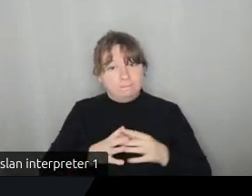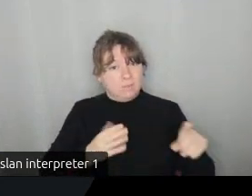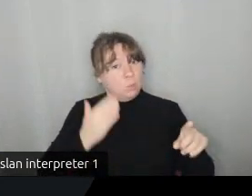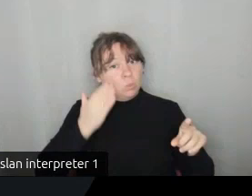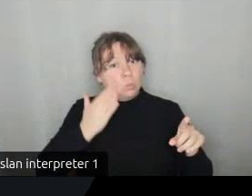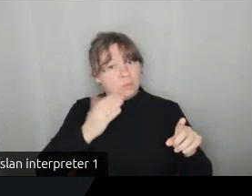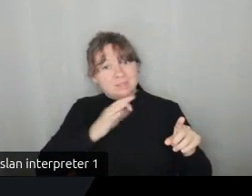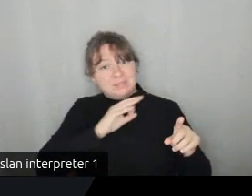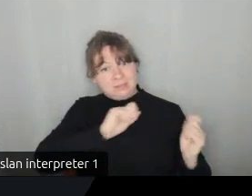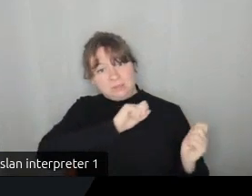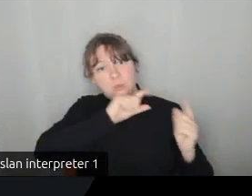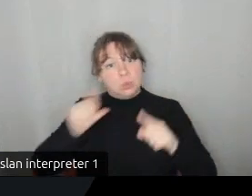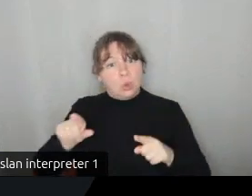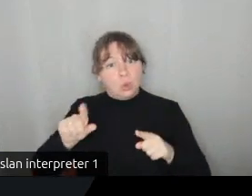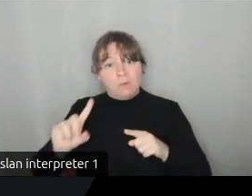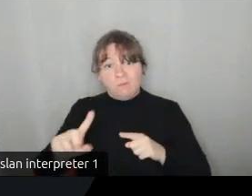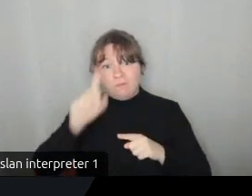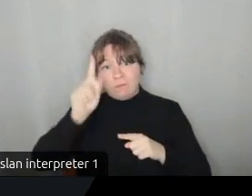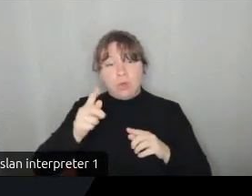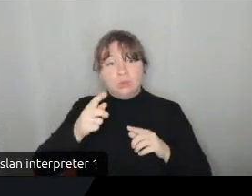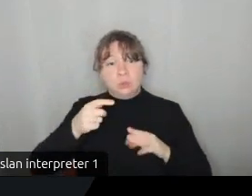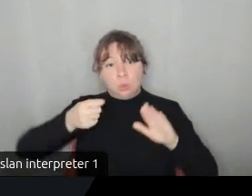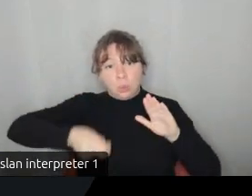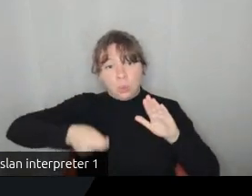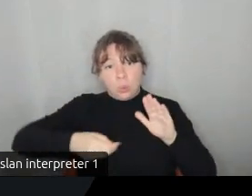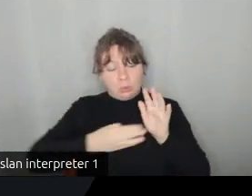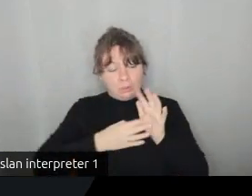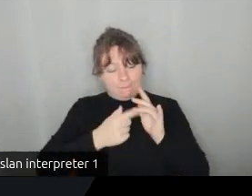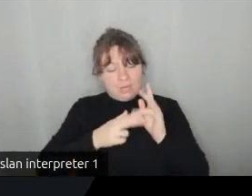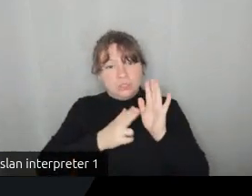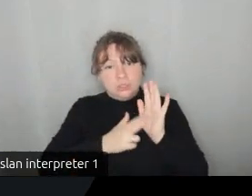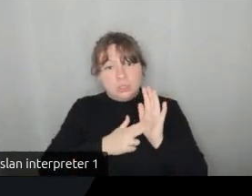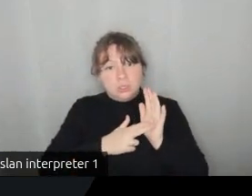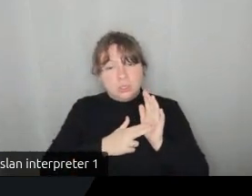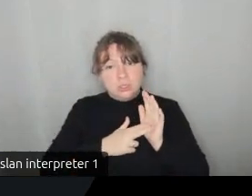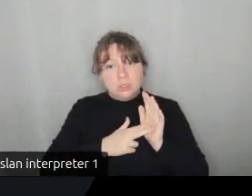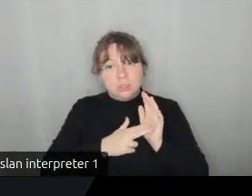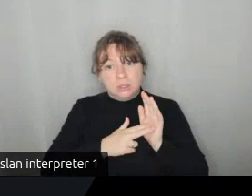mentioned when a temporary protection order was issued, and that one had quite a few conditions,